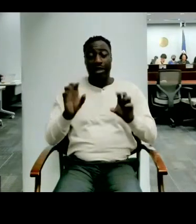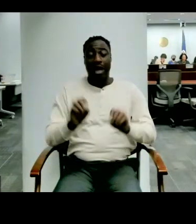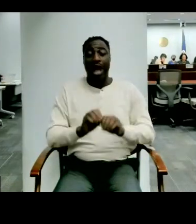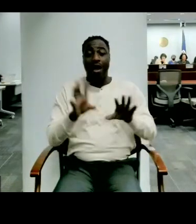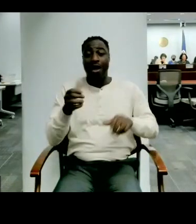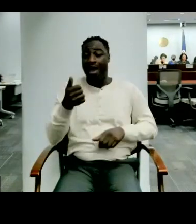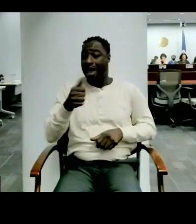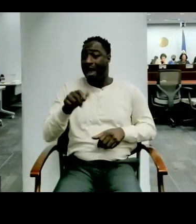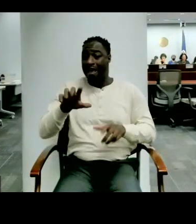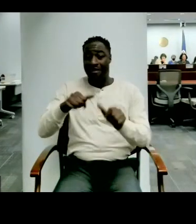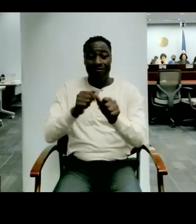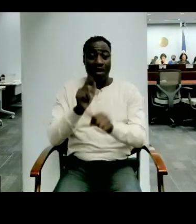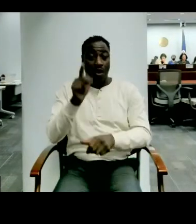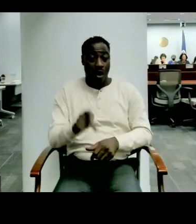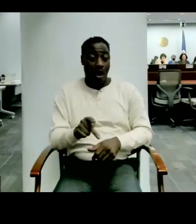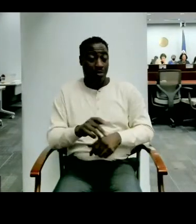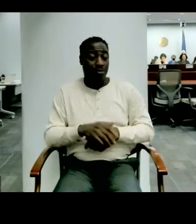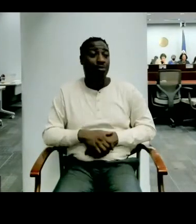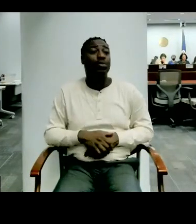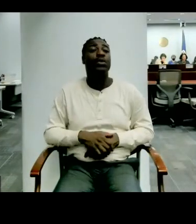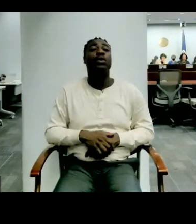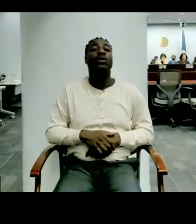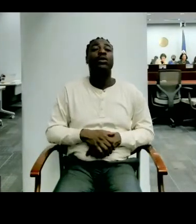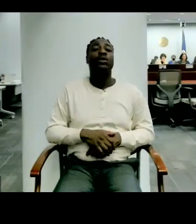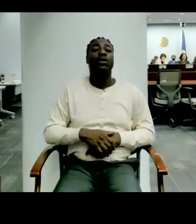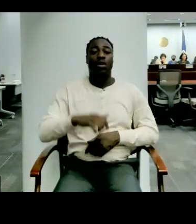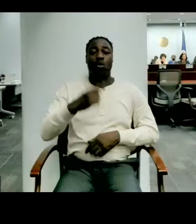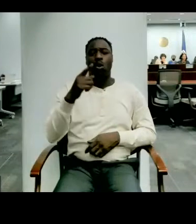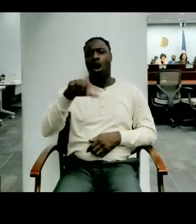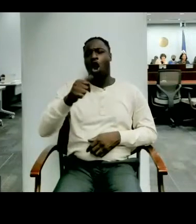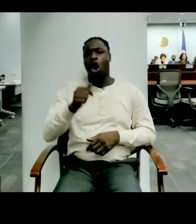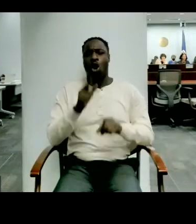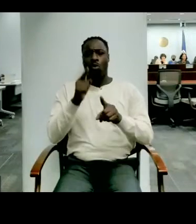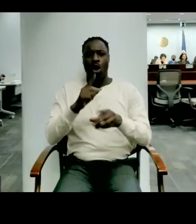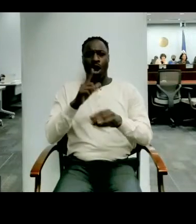follow-up we would be interested in doing. One other point on AI that I